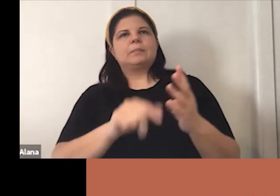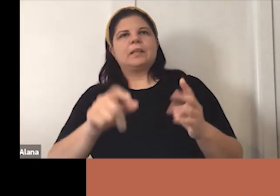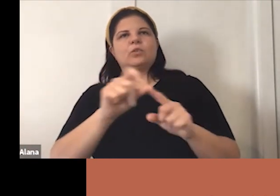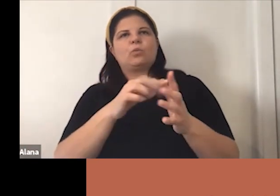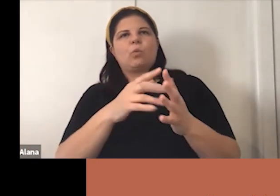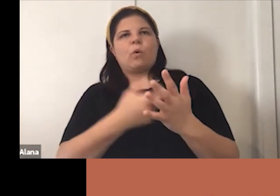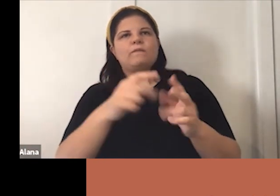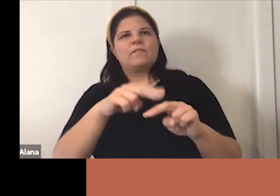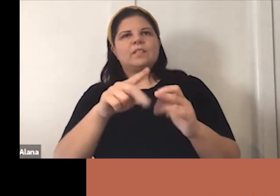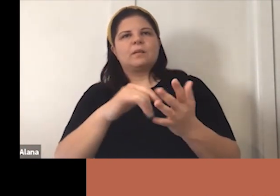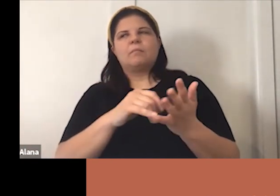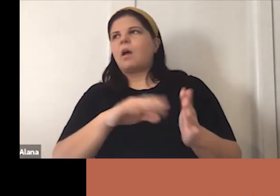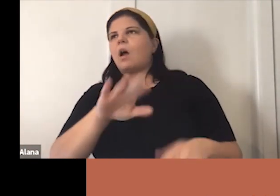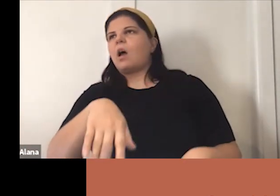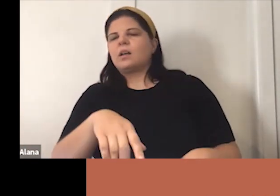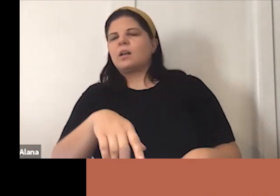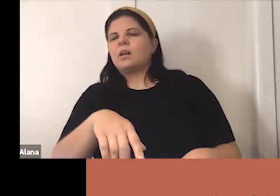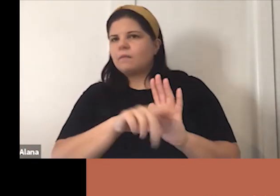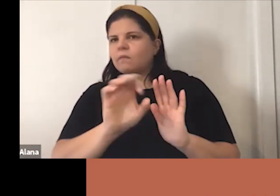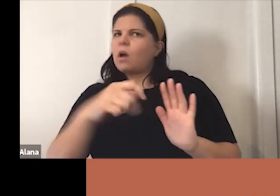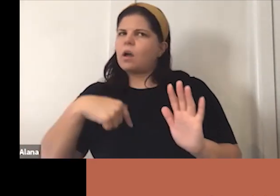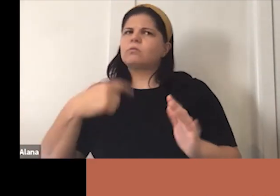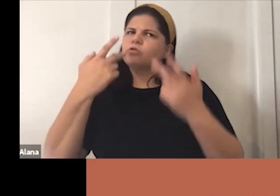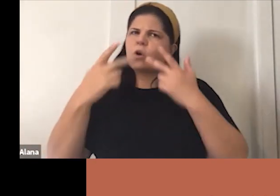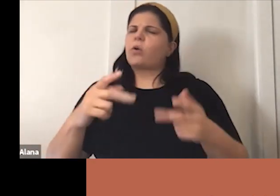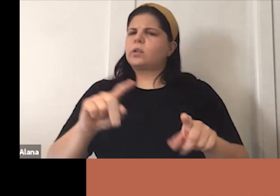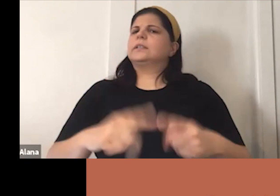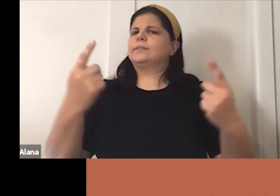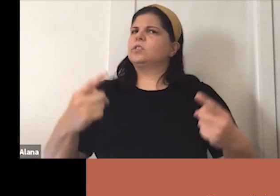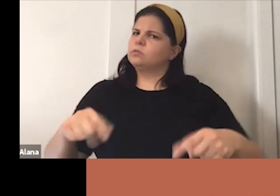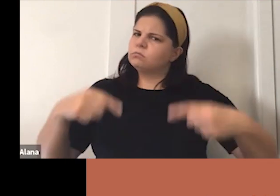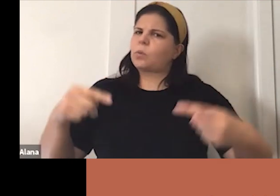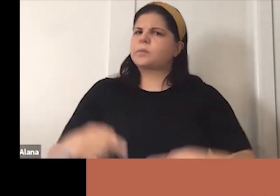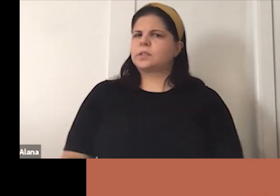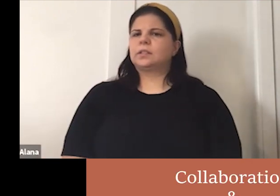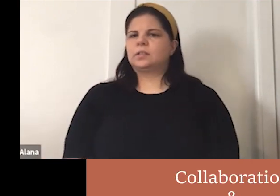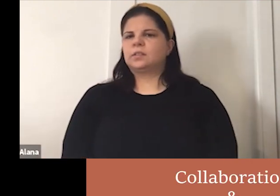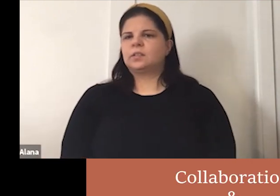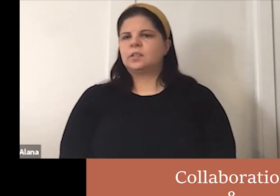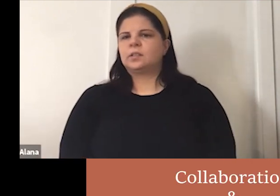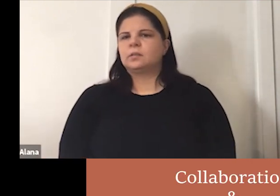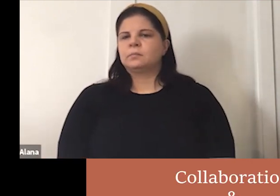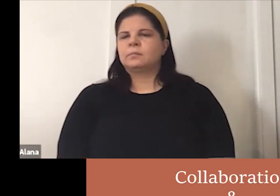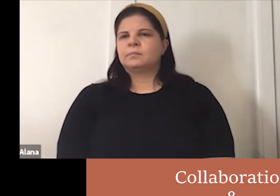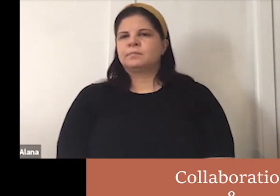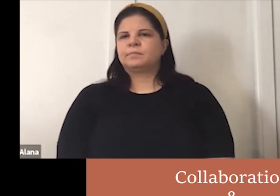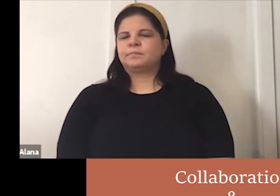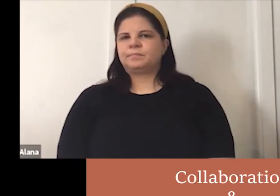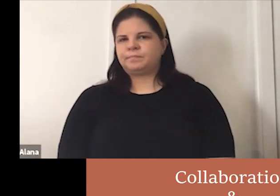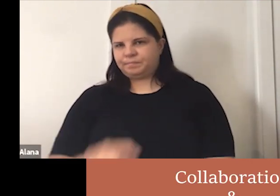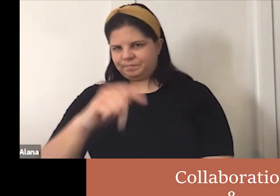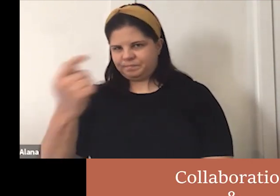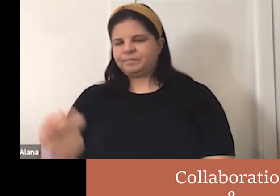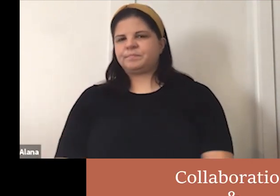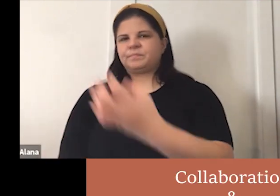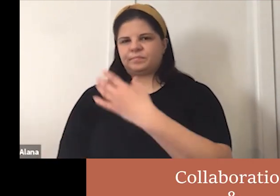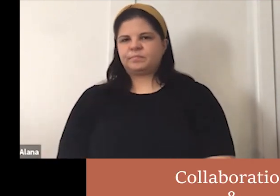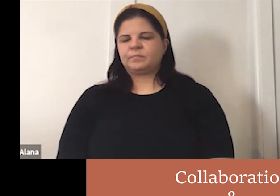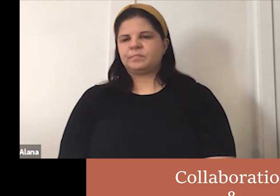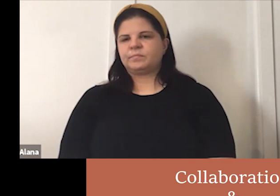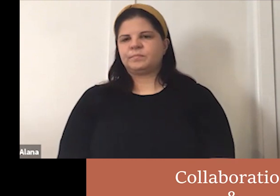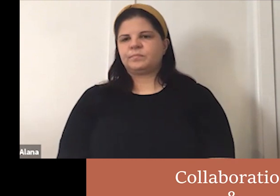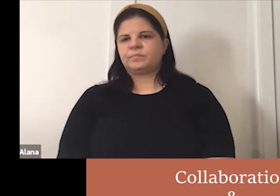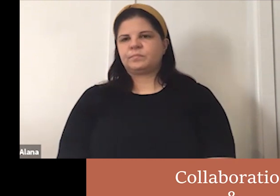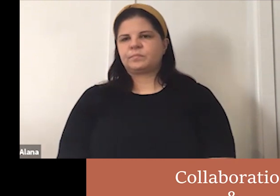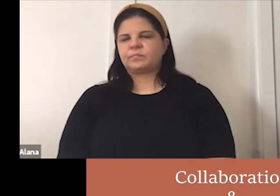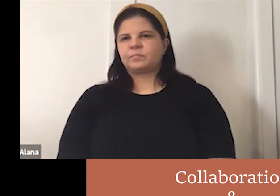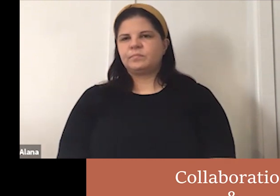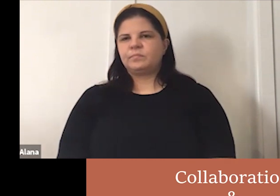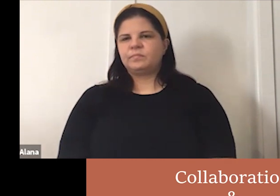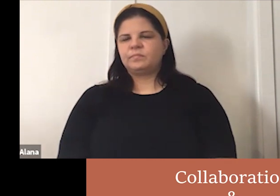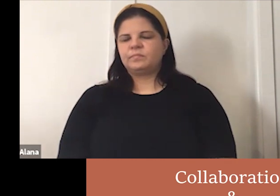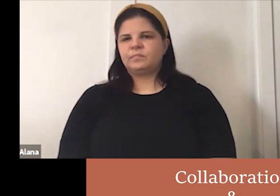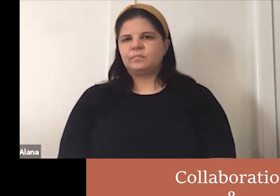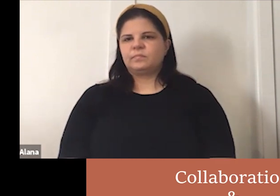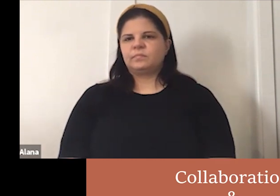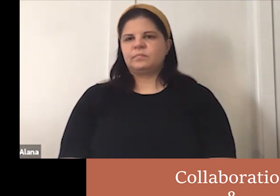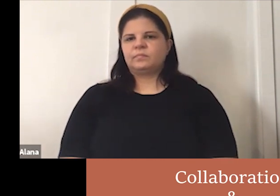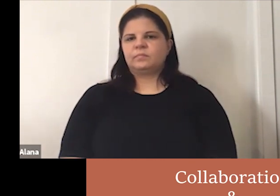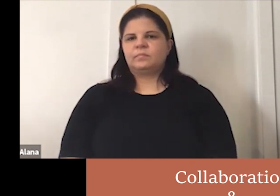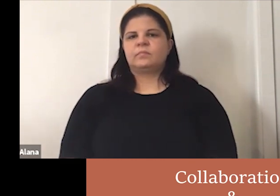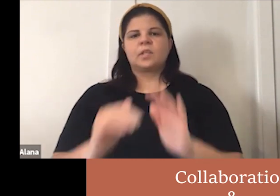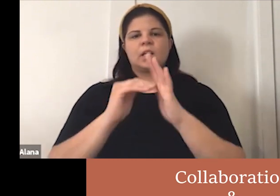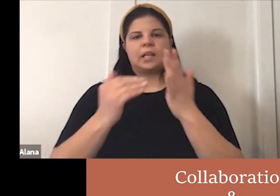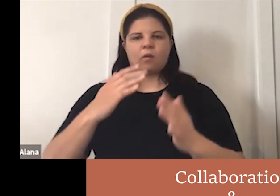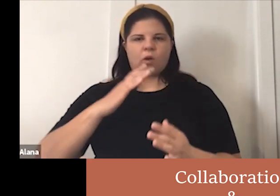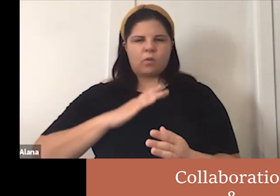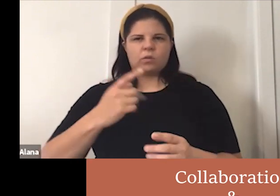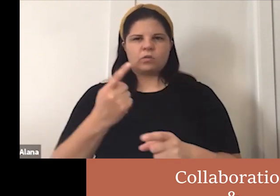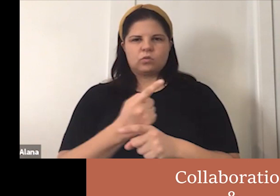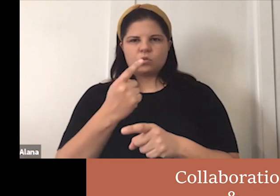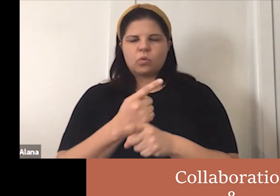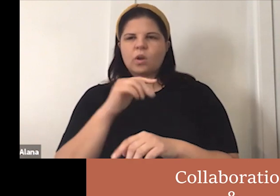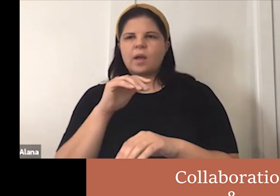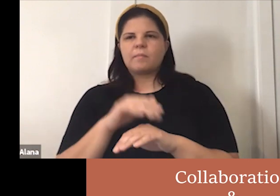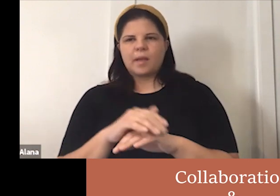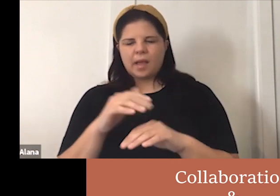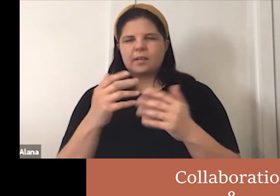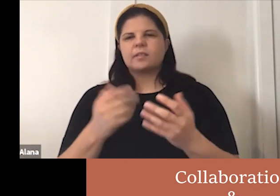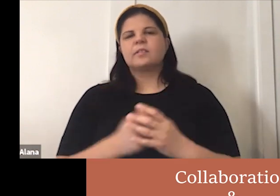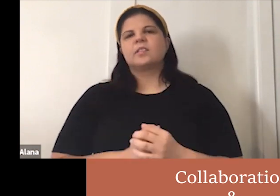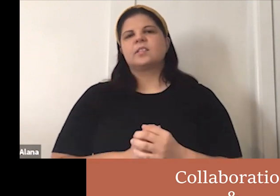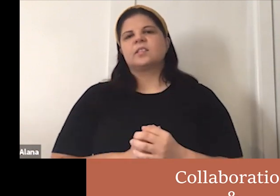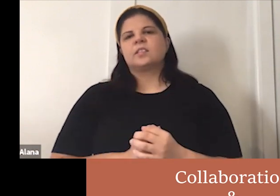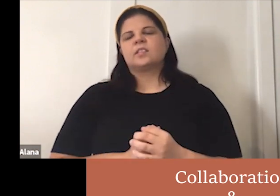Can we please... now, what I would like to talk about, this slide basically again shows